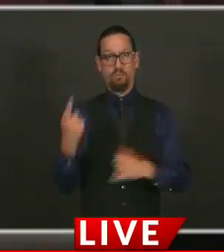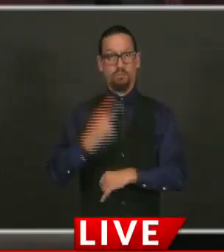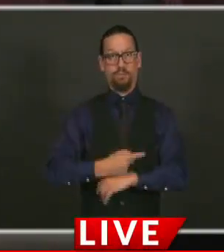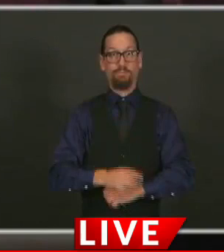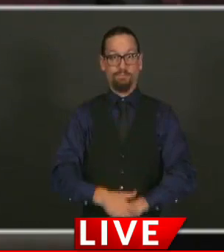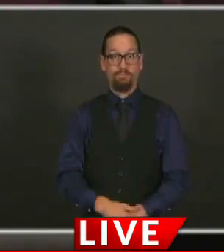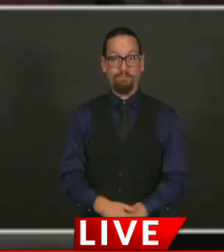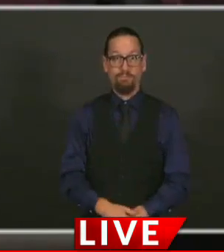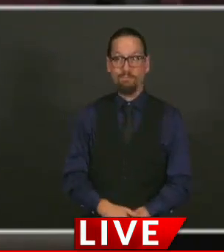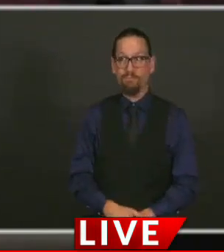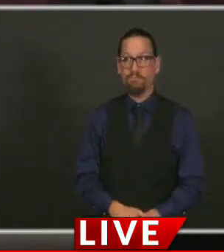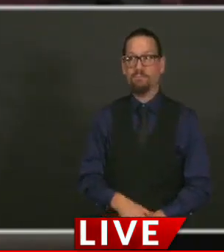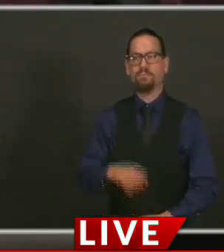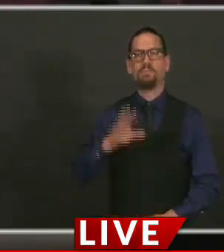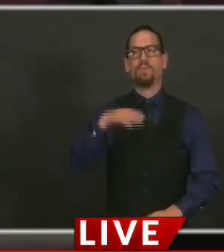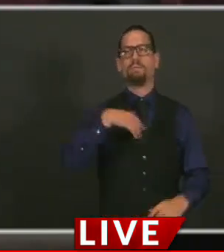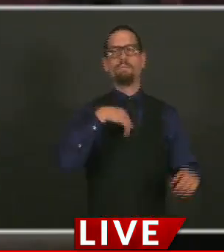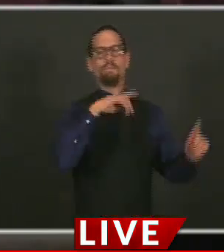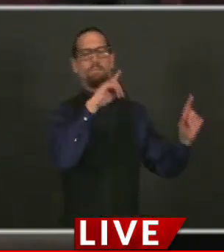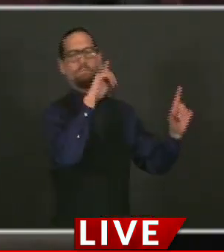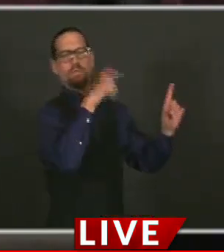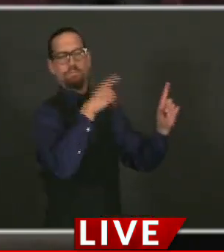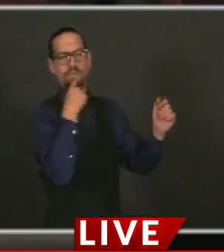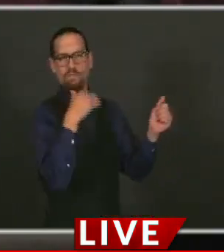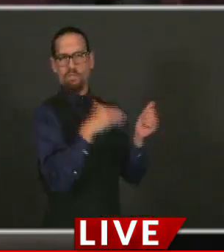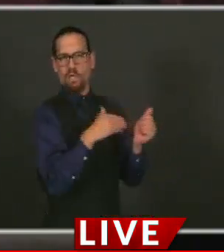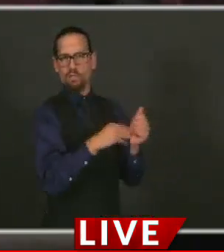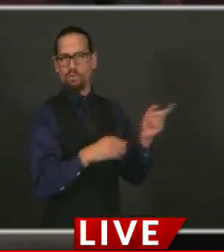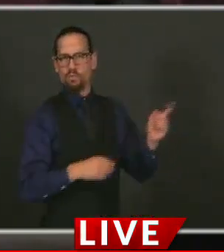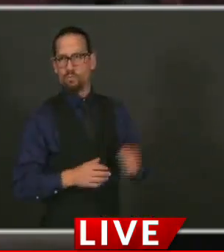I'M GOING TO GET YOU AN ANSWER. I LOOK FOR TO THAT.